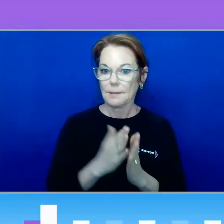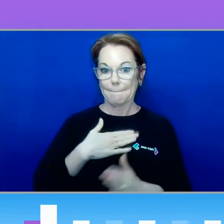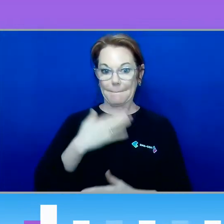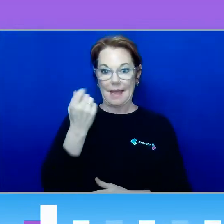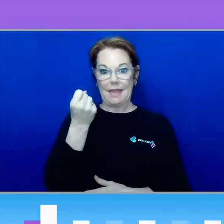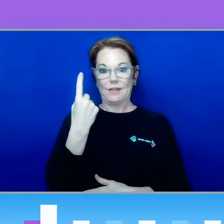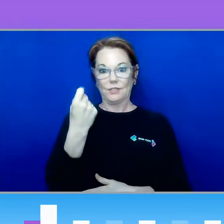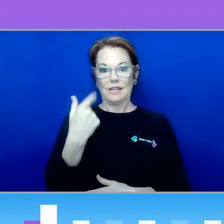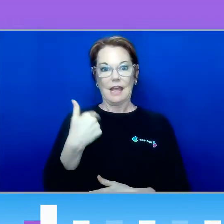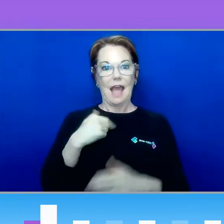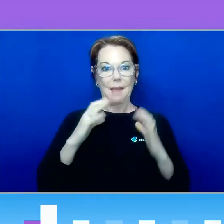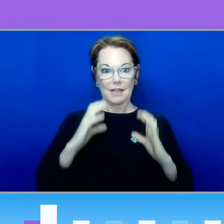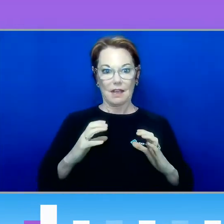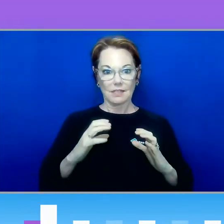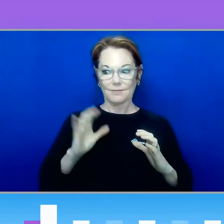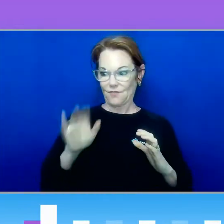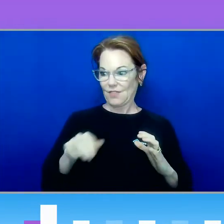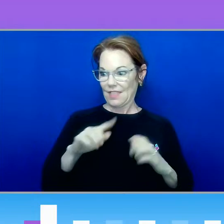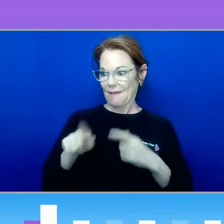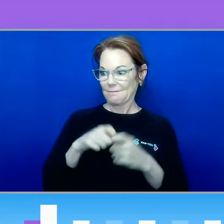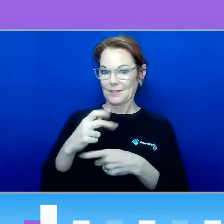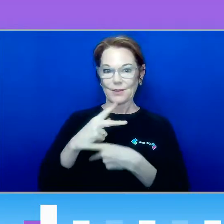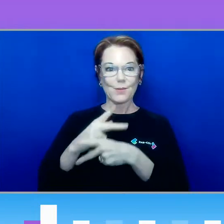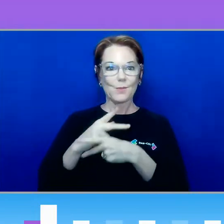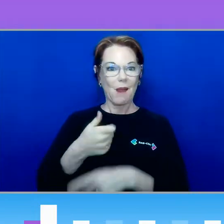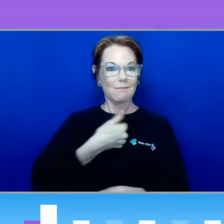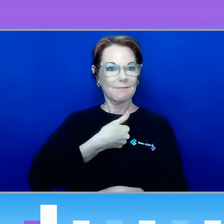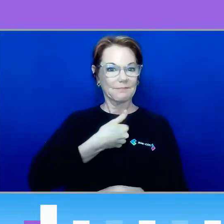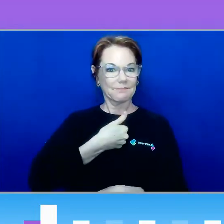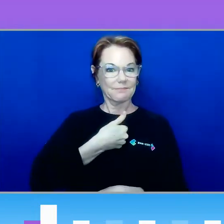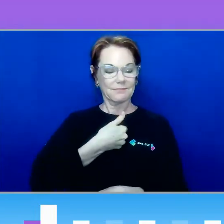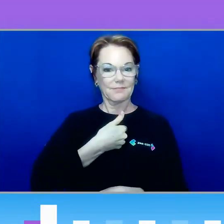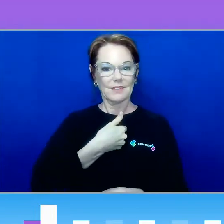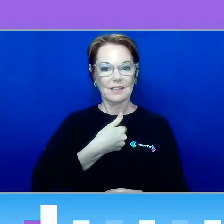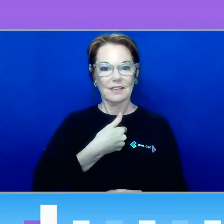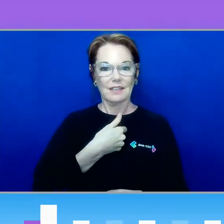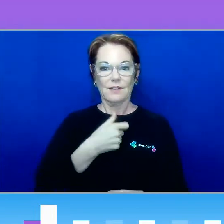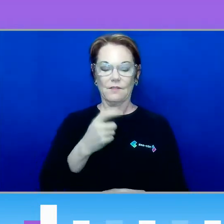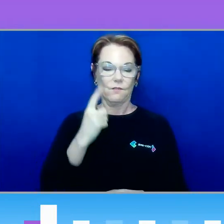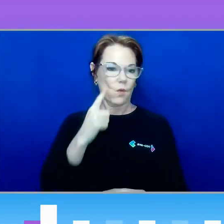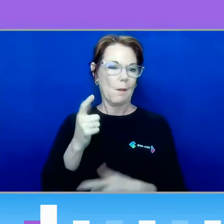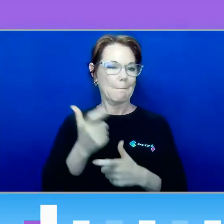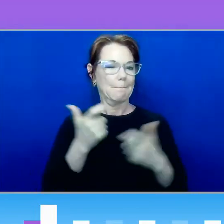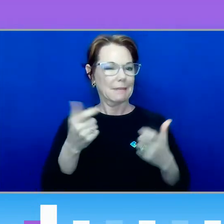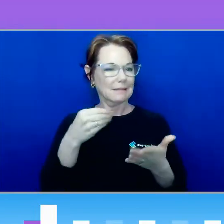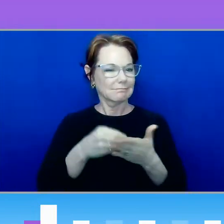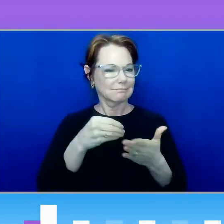understanding is, and you know, I've been a customer of that product and, you know, in a, in a big financial institution, and